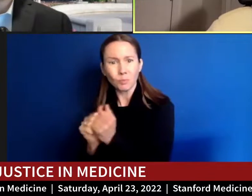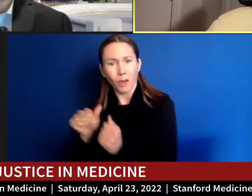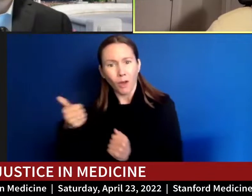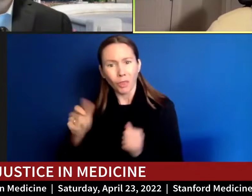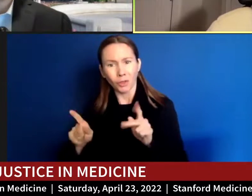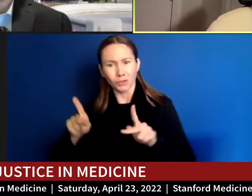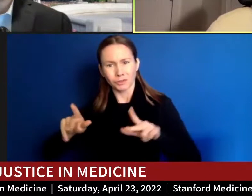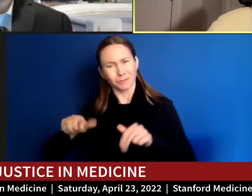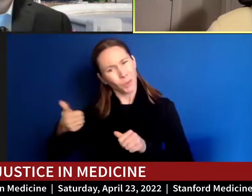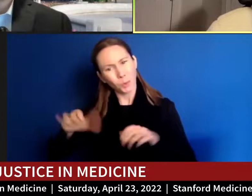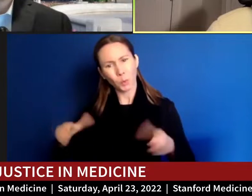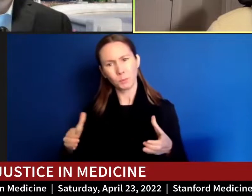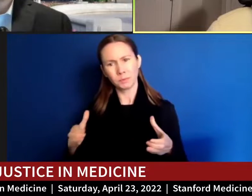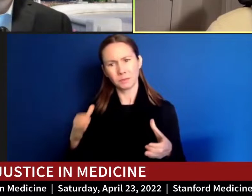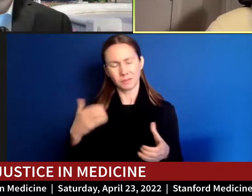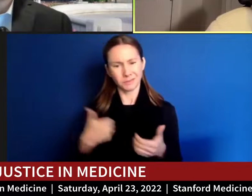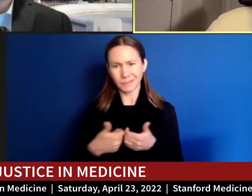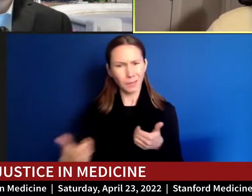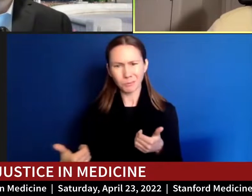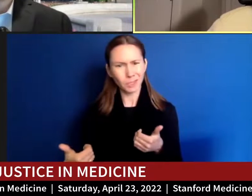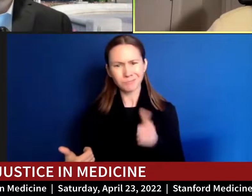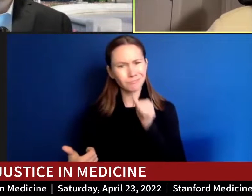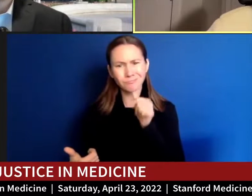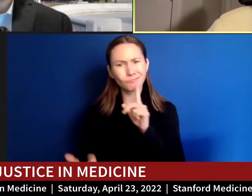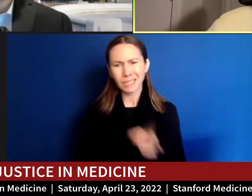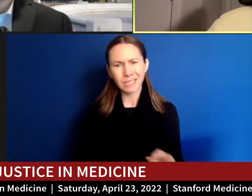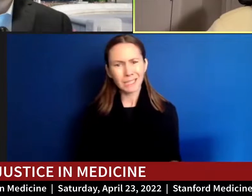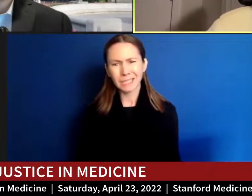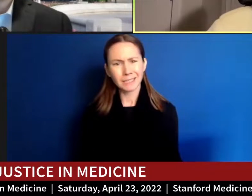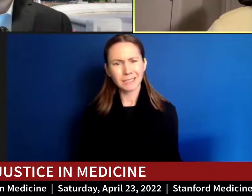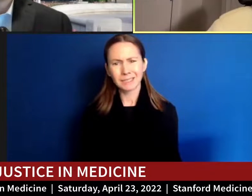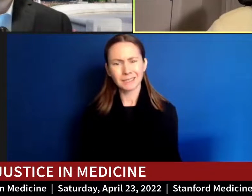we aren’t separate, really. And so many of our struggles